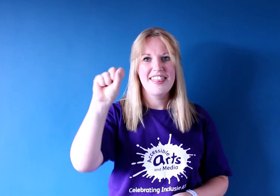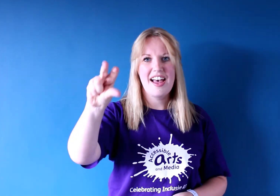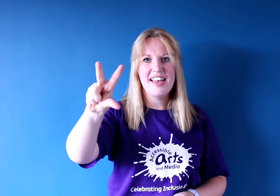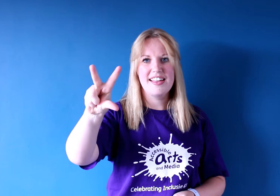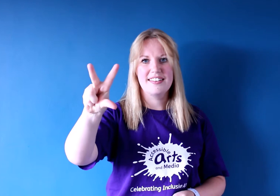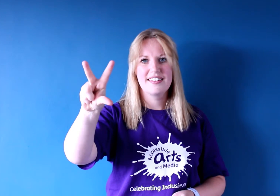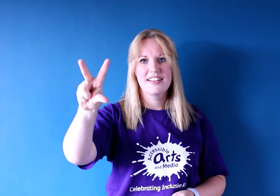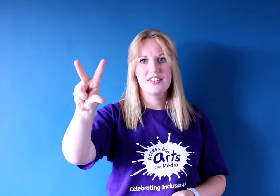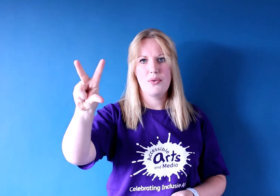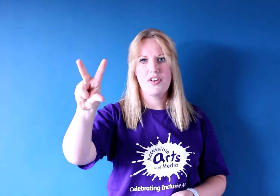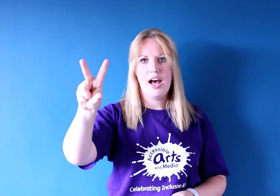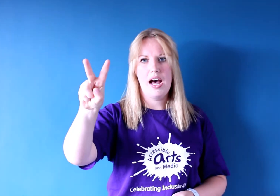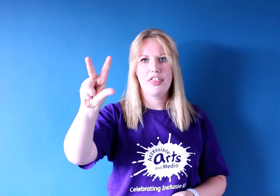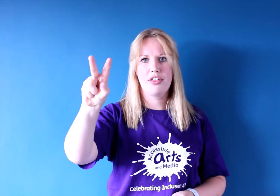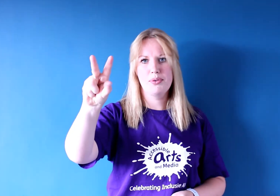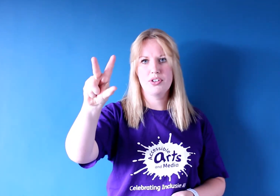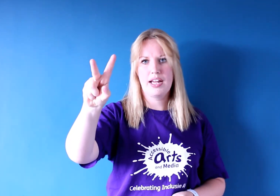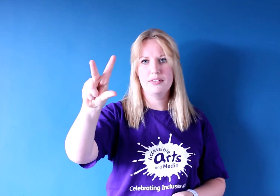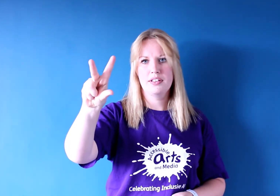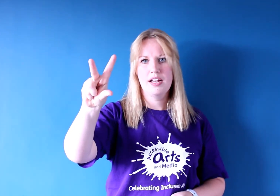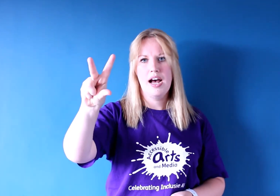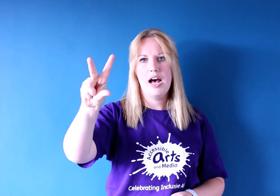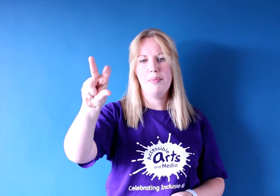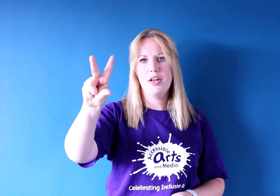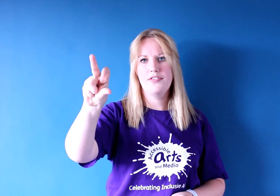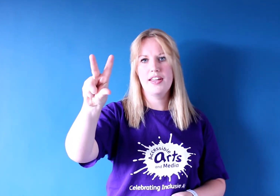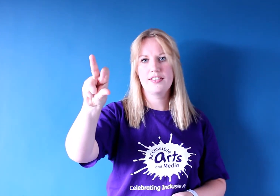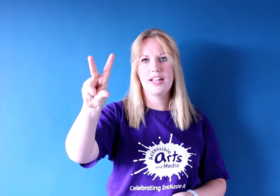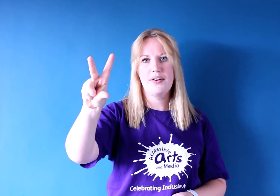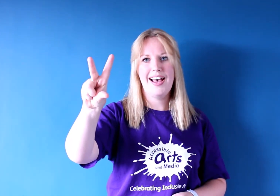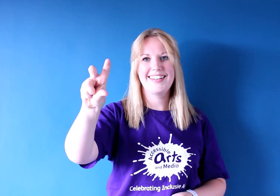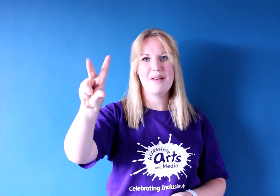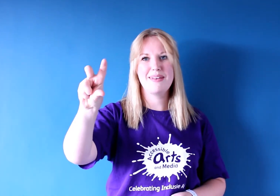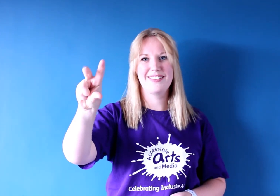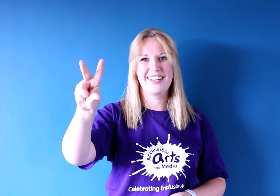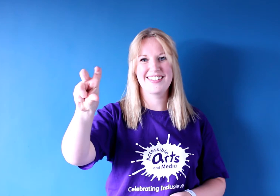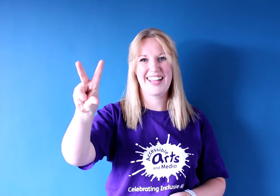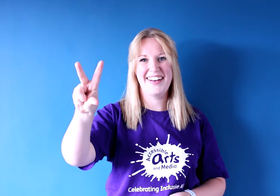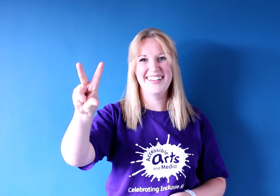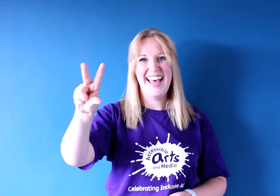That is, so we’ve got our thumb stuck out, our pointy finger stuck out and our middle finger stuck out.